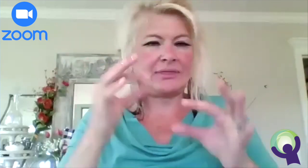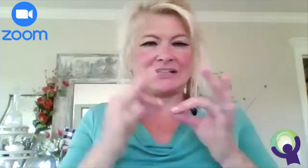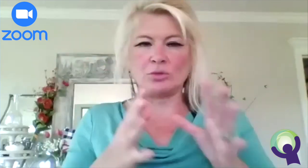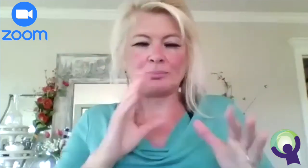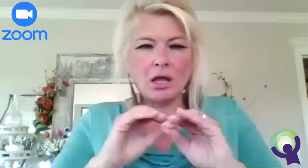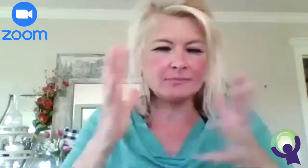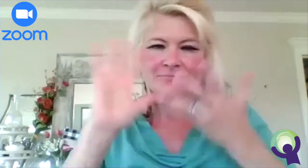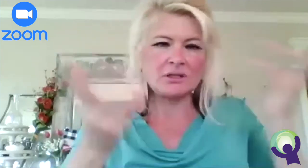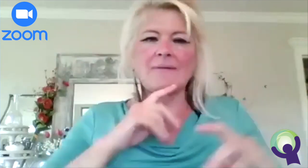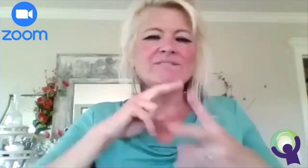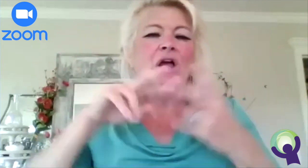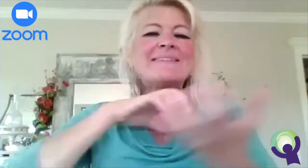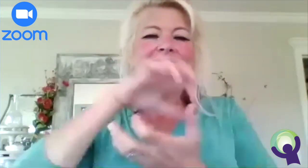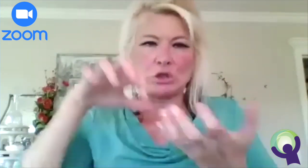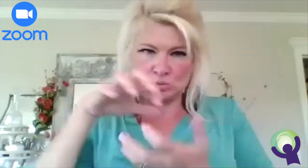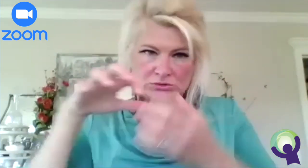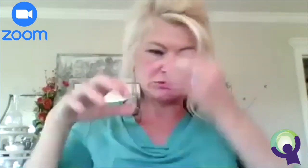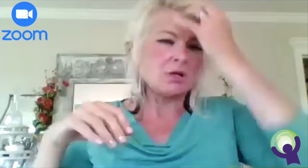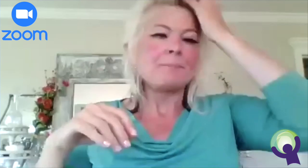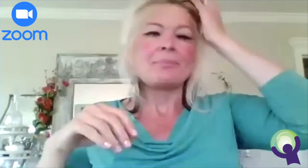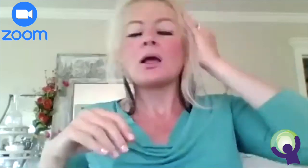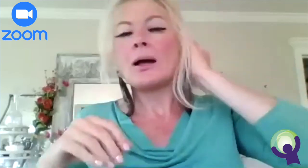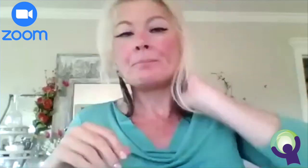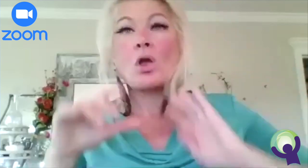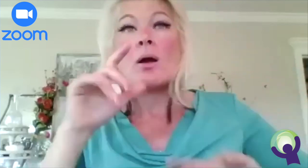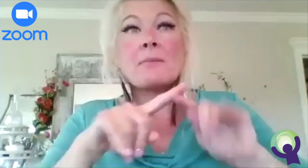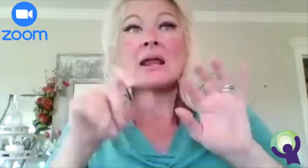psychologist is not the best way to do it because it's going to be very confusing.